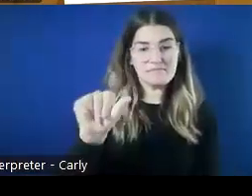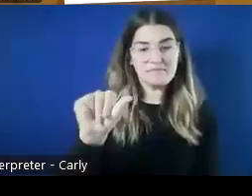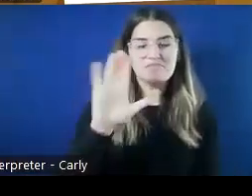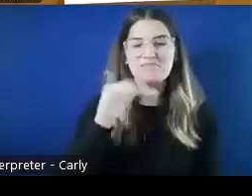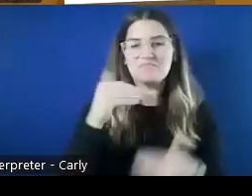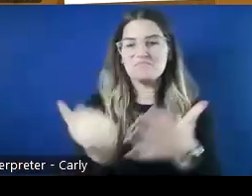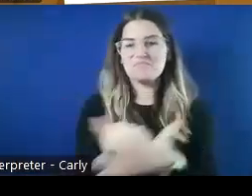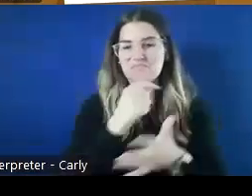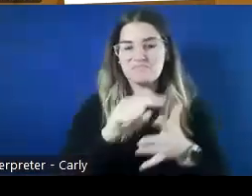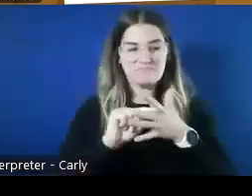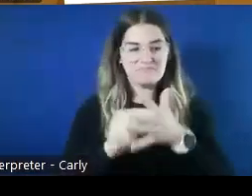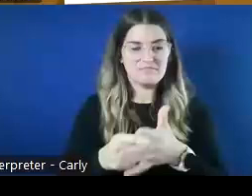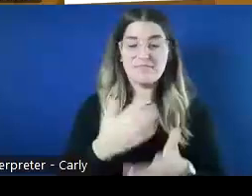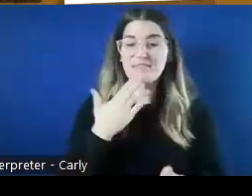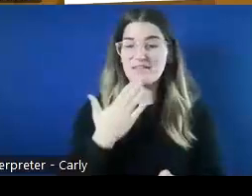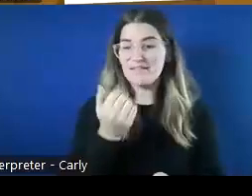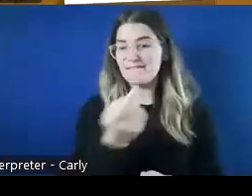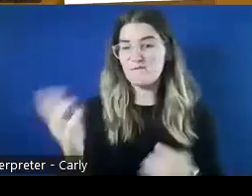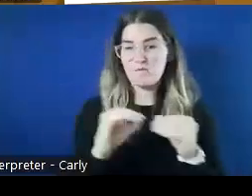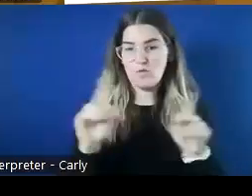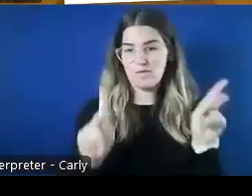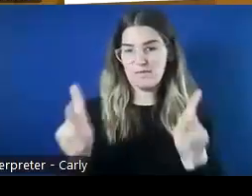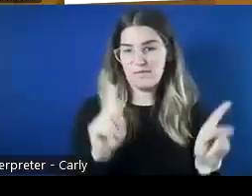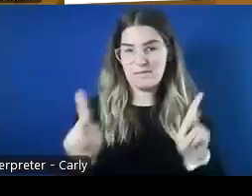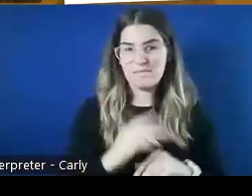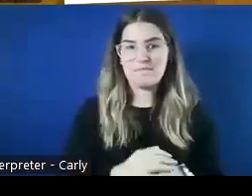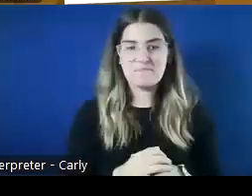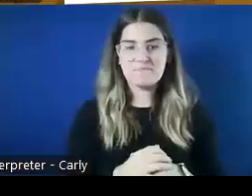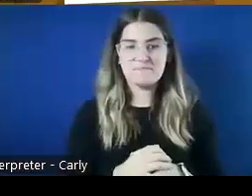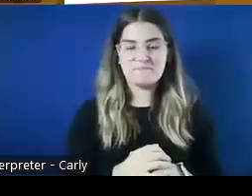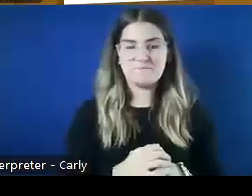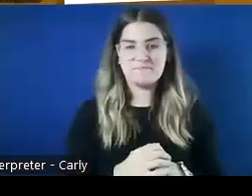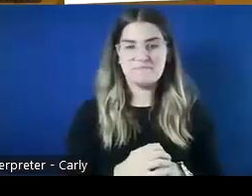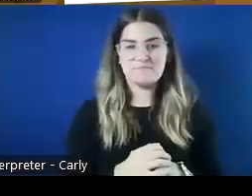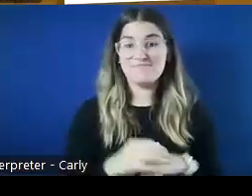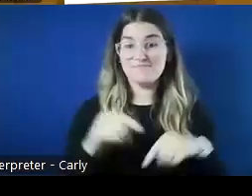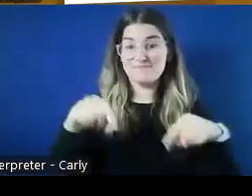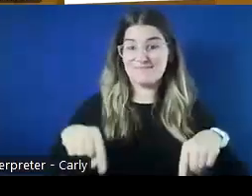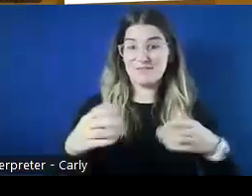and thank a few more people this service that we're going to talk about today this brighter